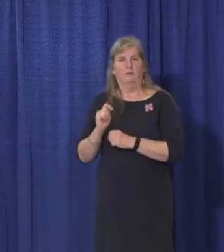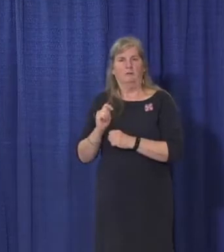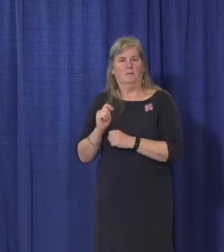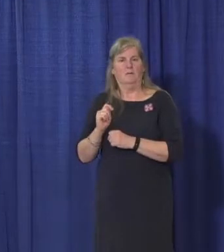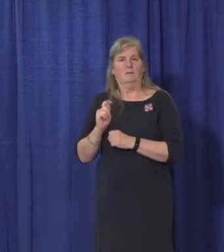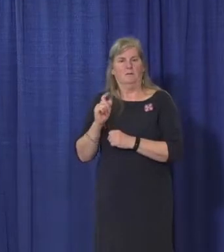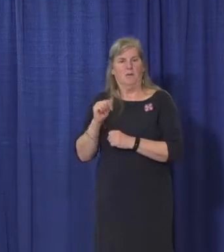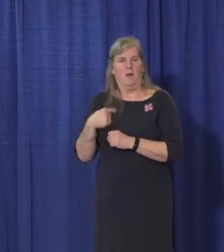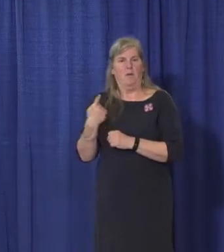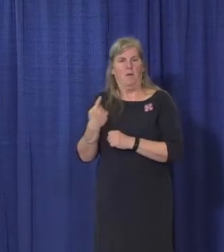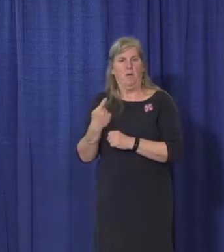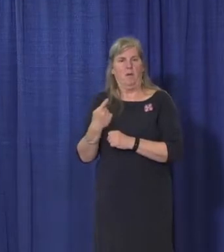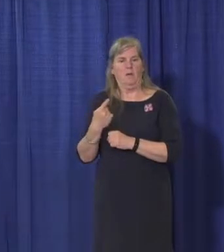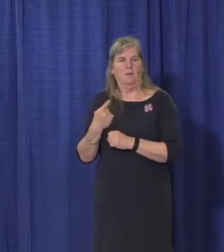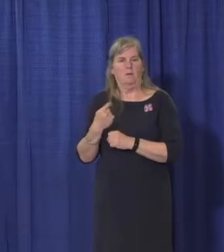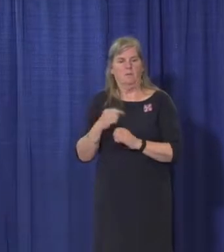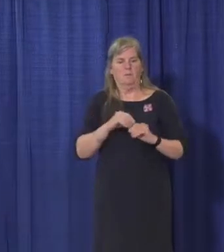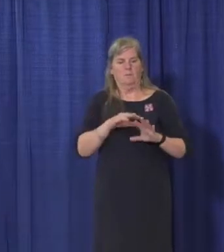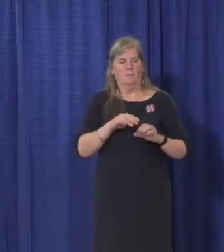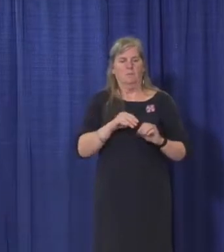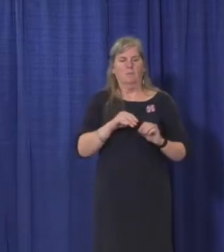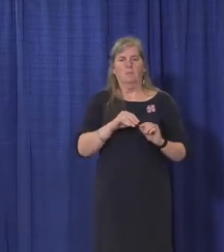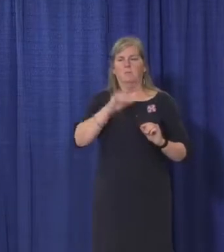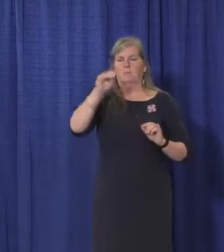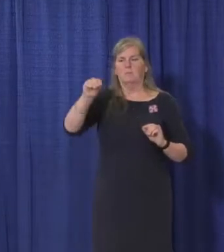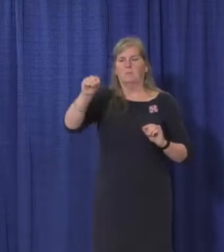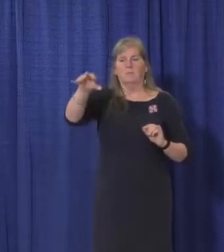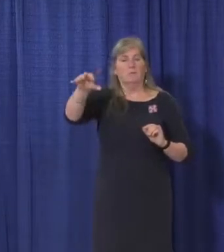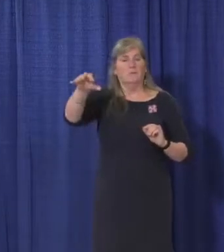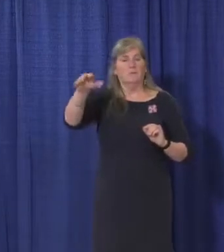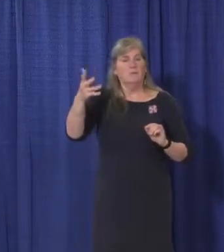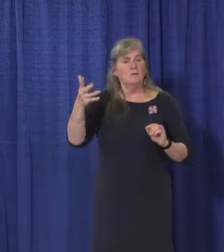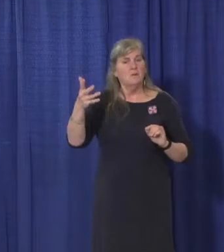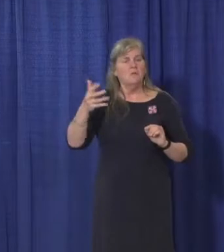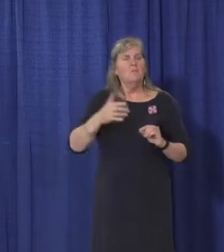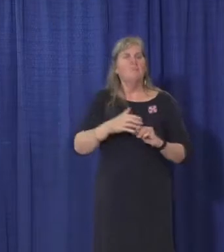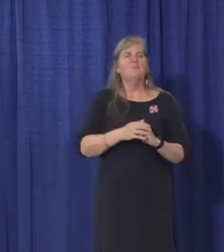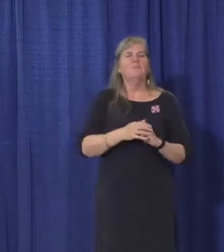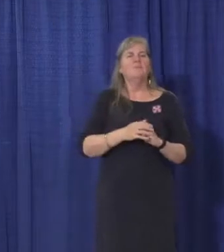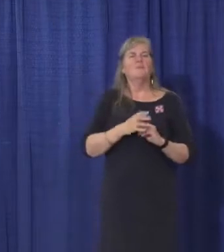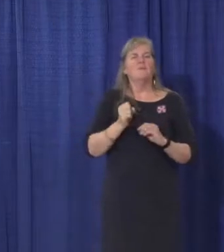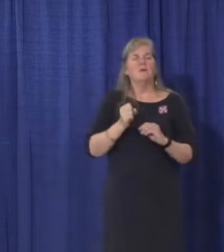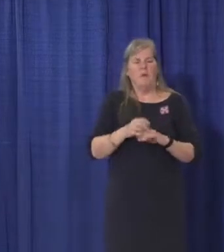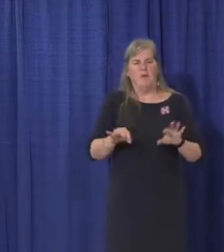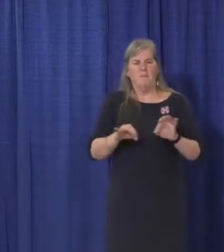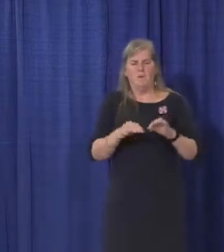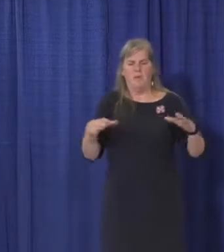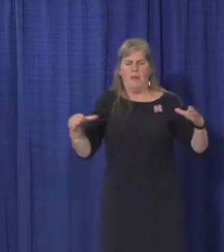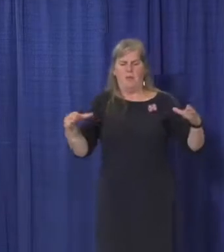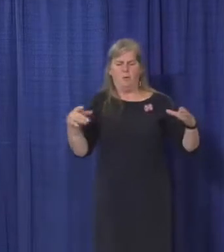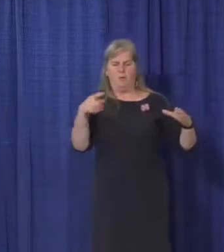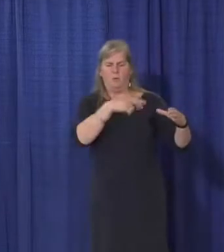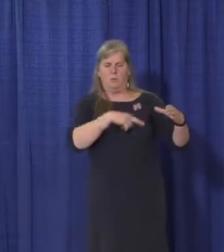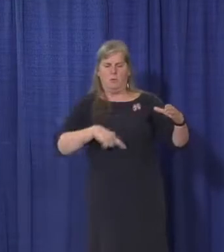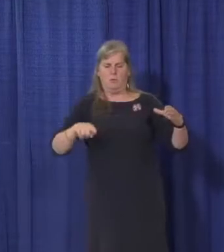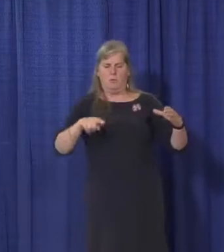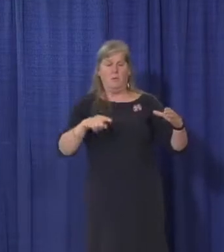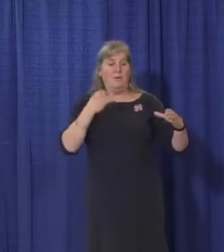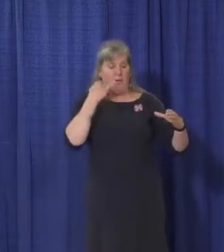unvaccinated -- these unvaccinated populations and we want these populations to